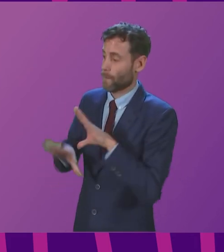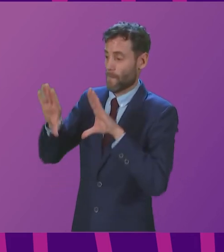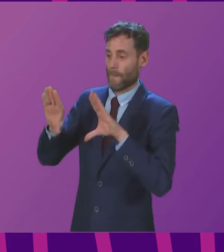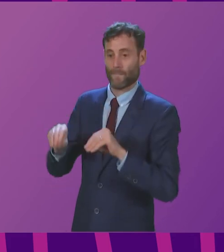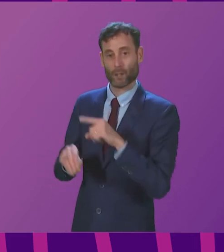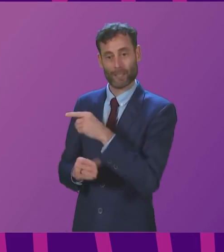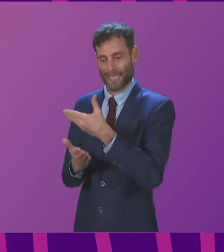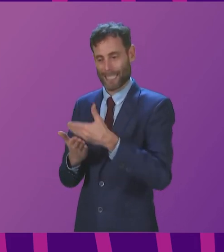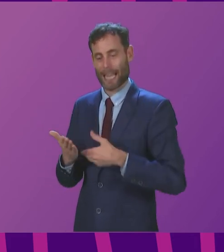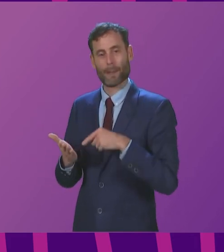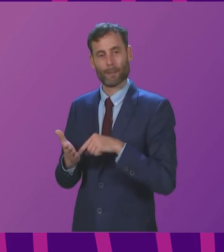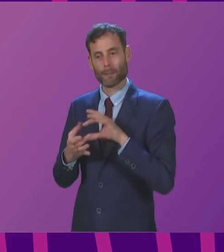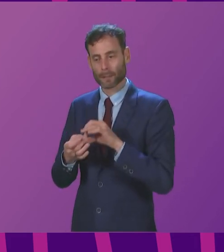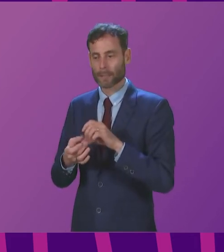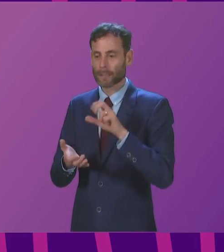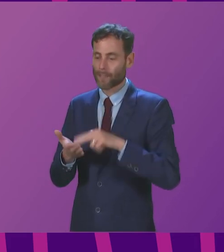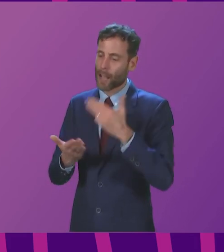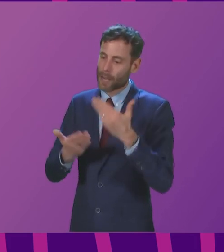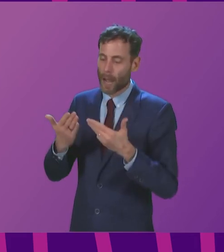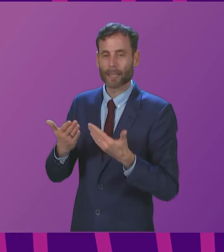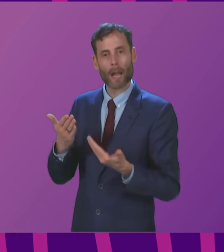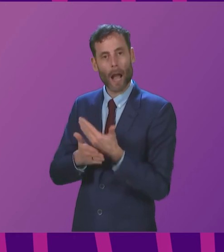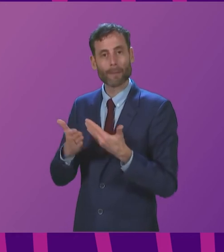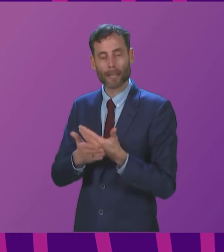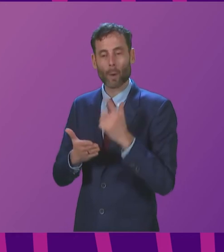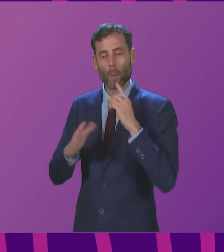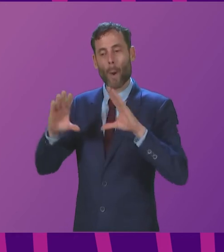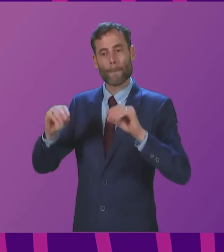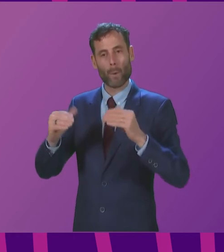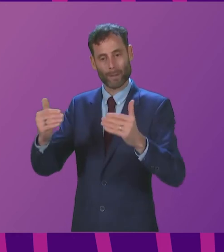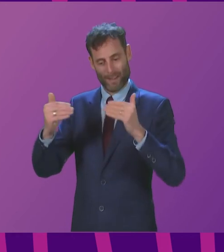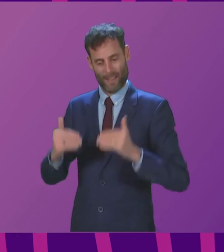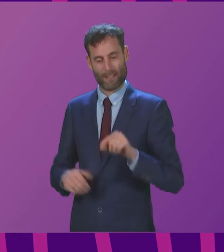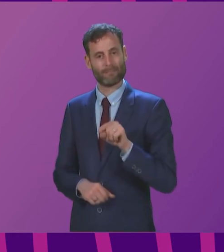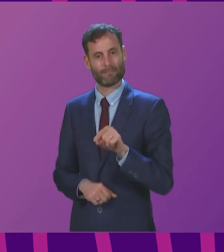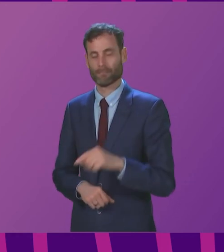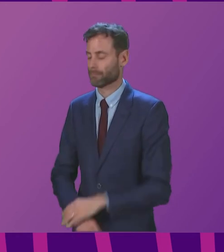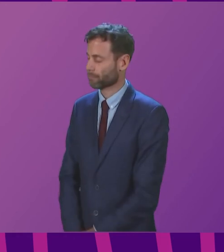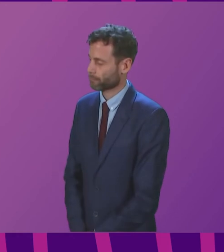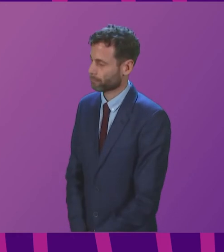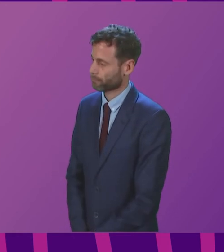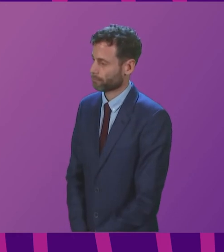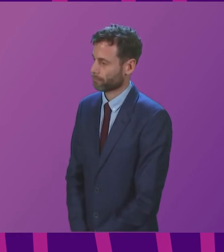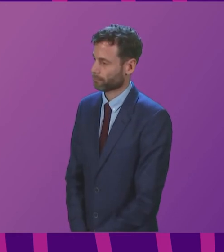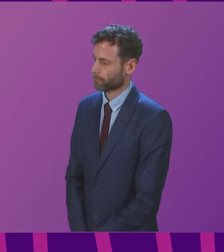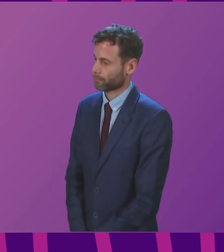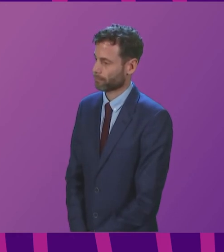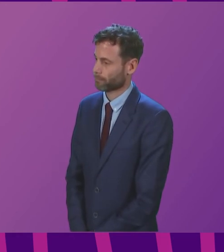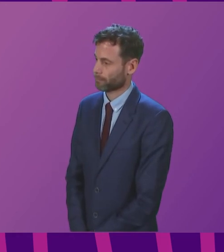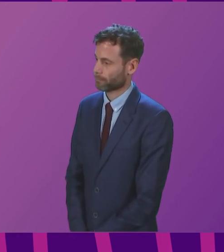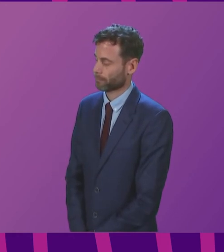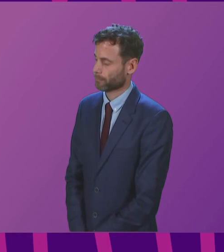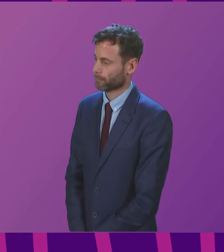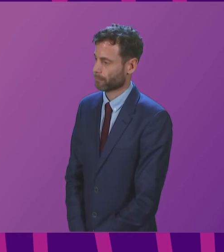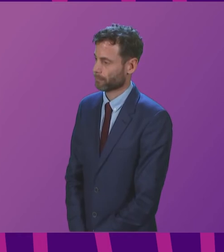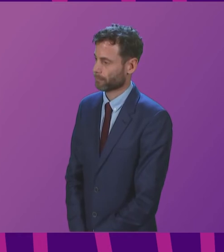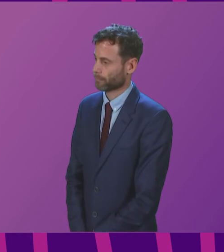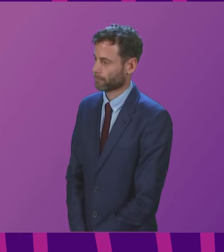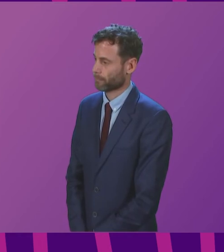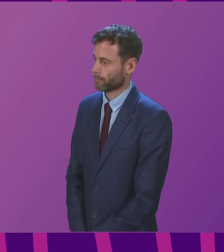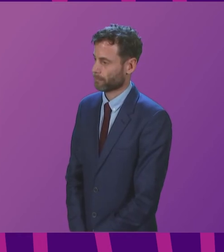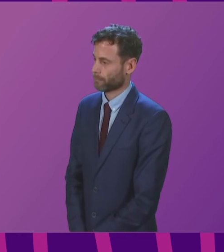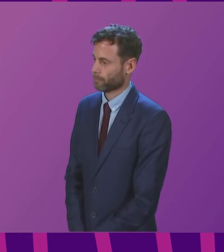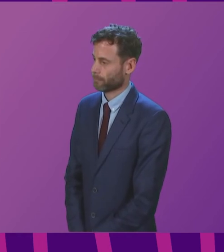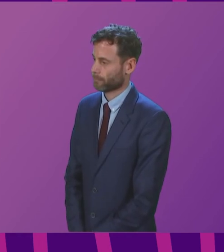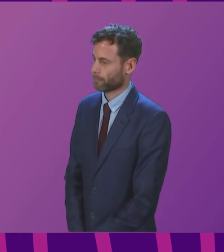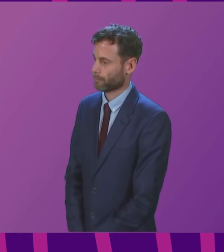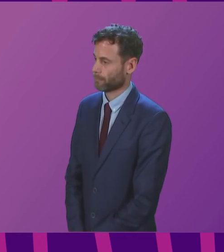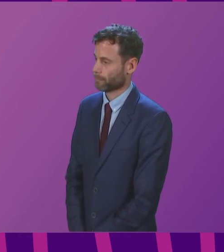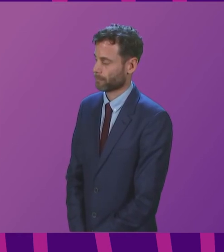There will be a brief pause before we move on to the next item of business.